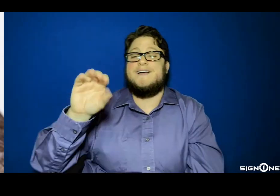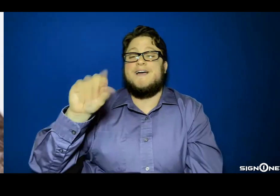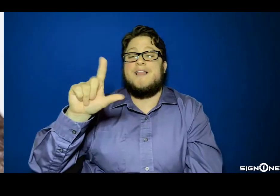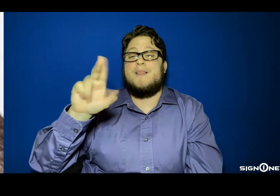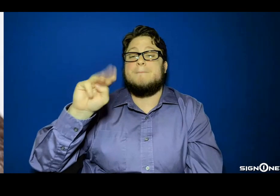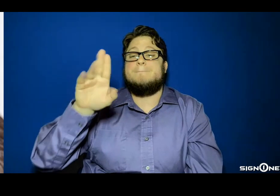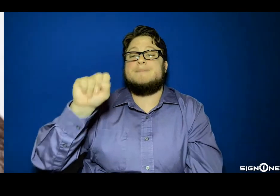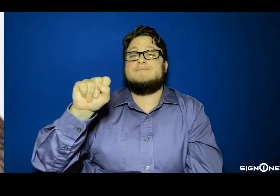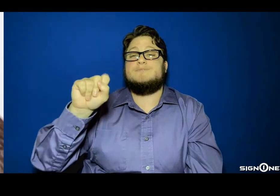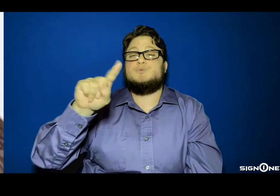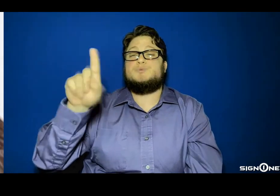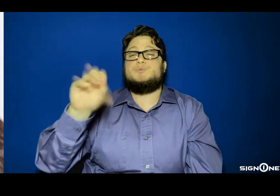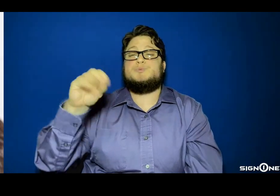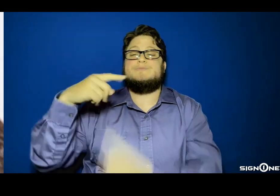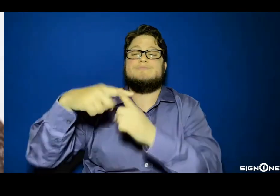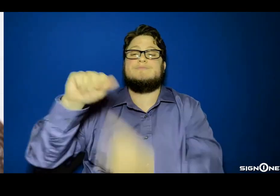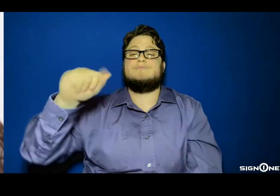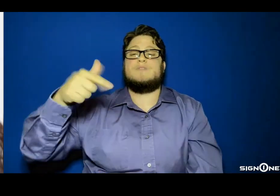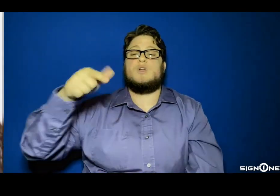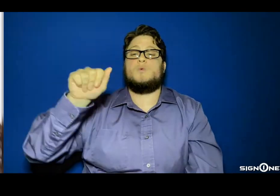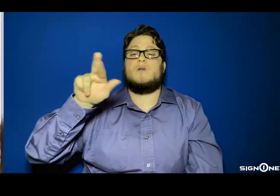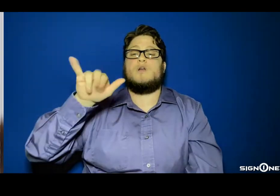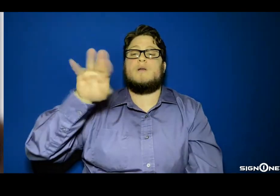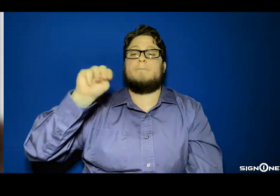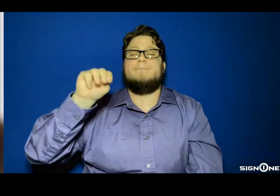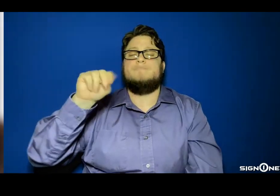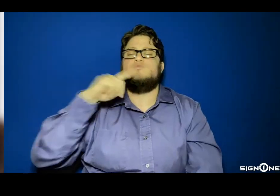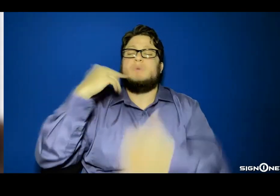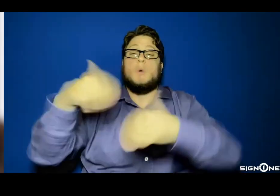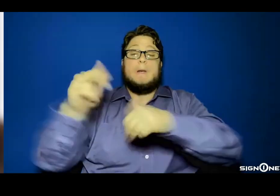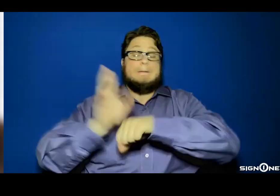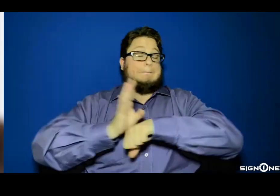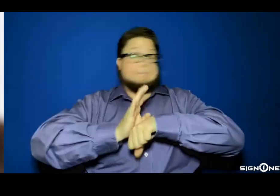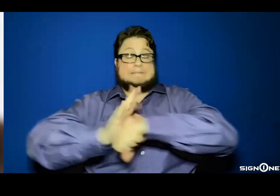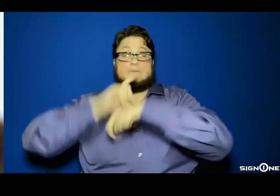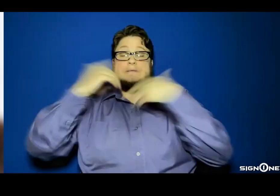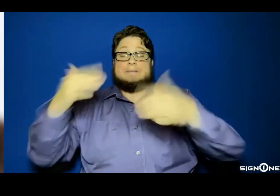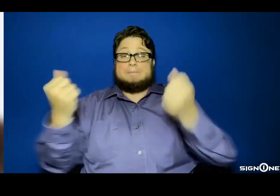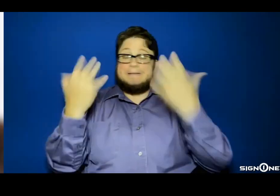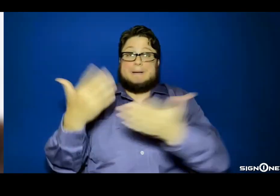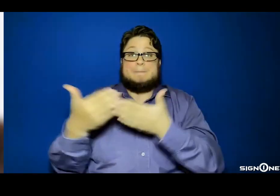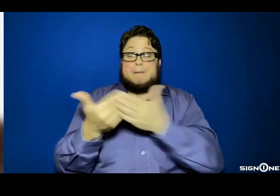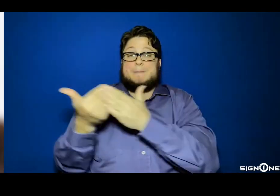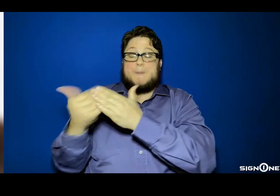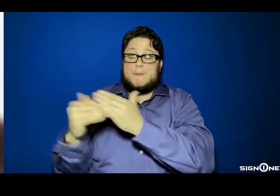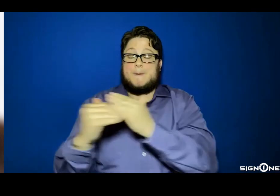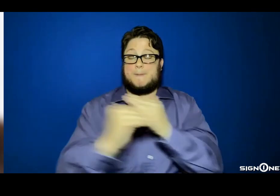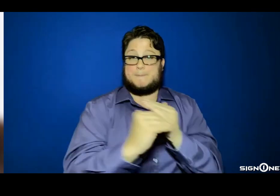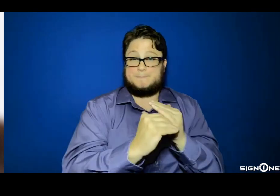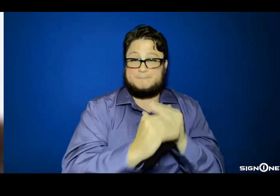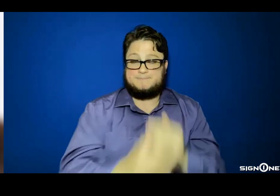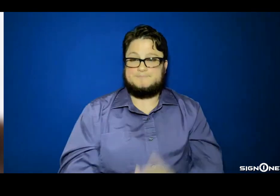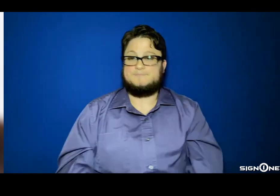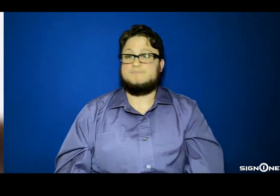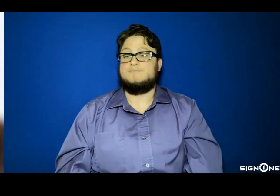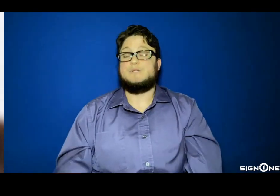The Columbus zoo and aquarium has been quite busy dealing with a baby boom.